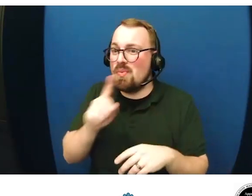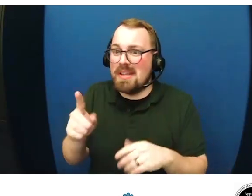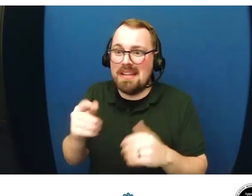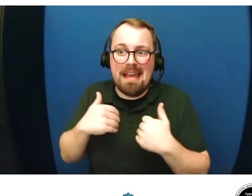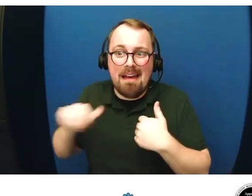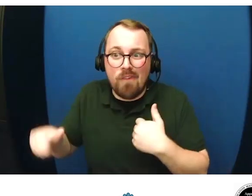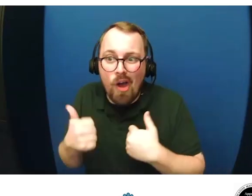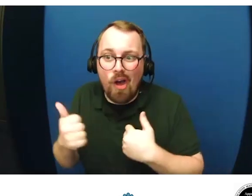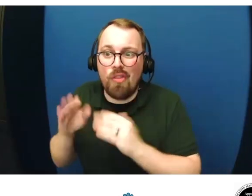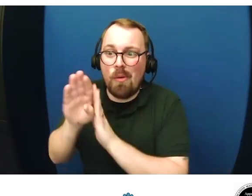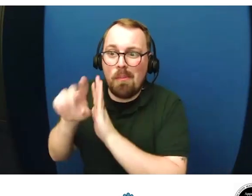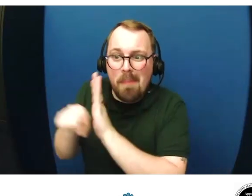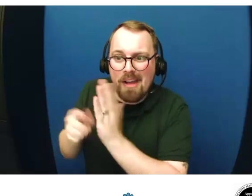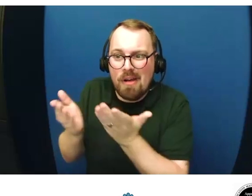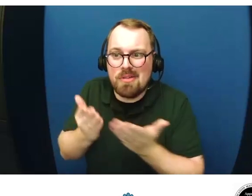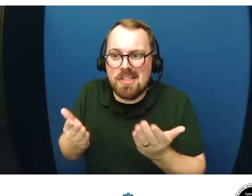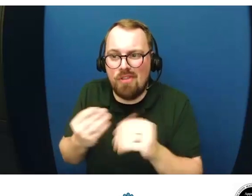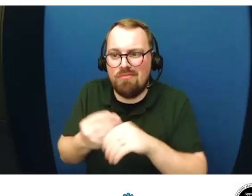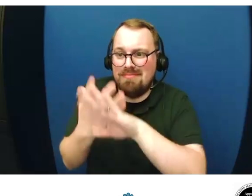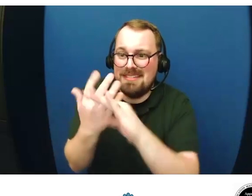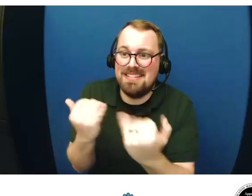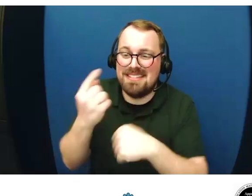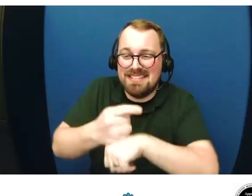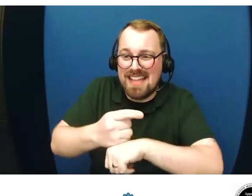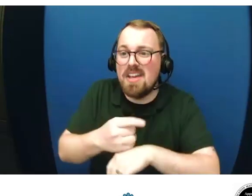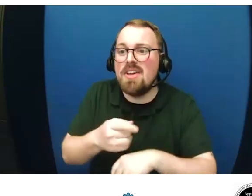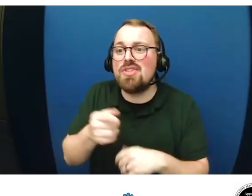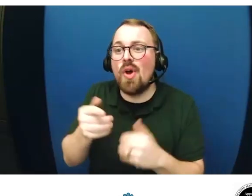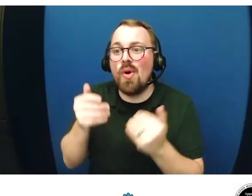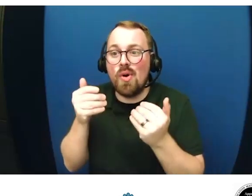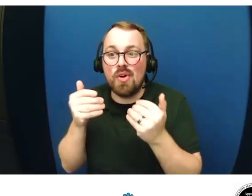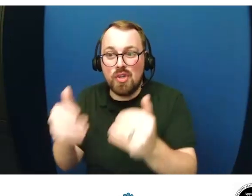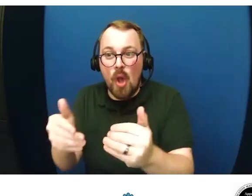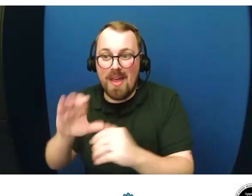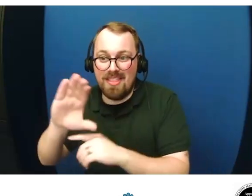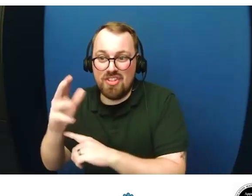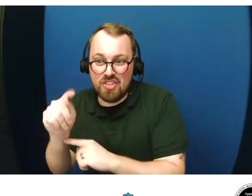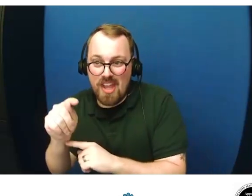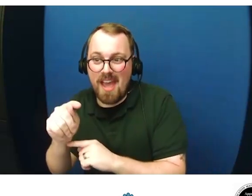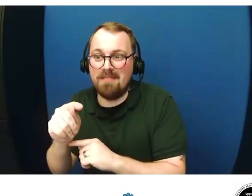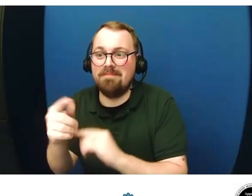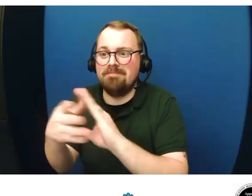with other backgrounds that are here today. If you wouldn't mind, if you'll put in the chat